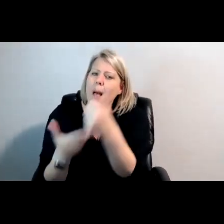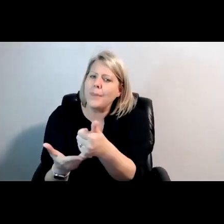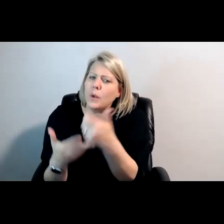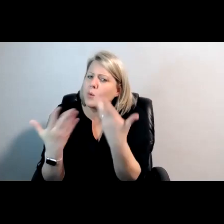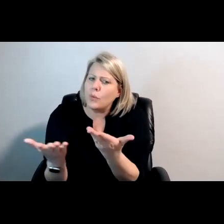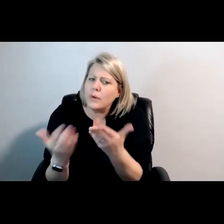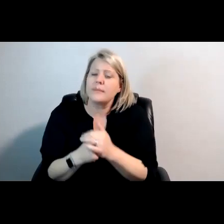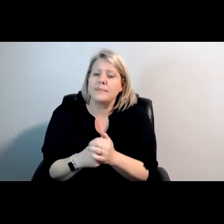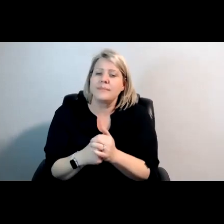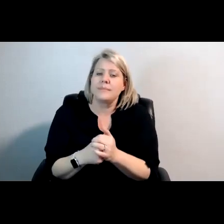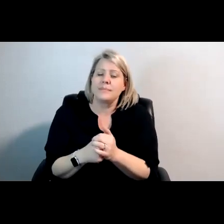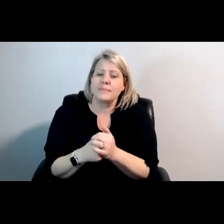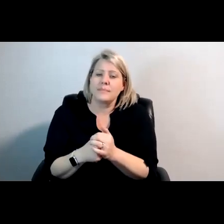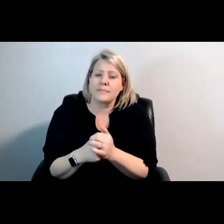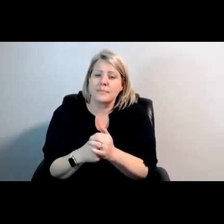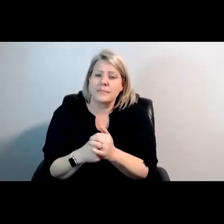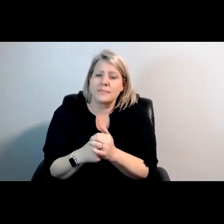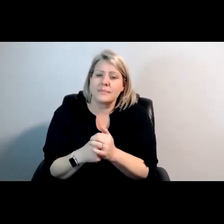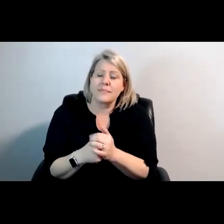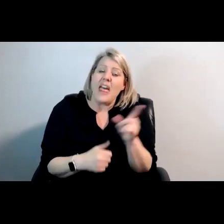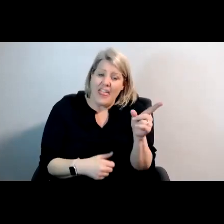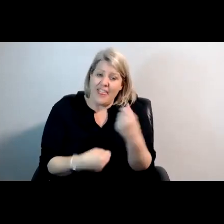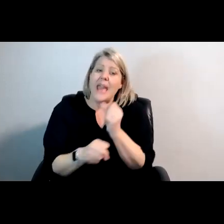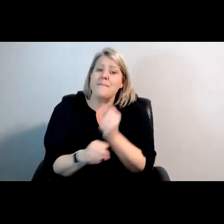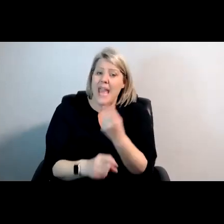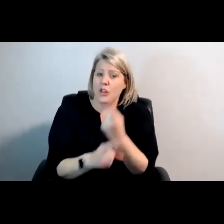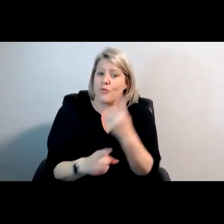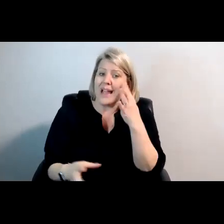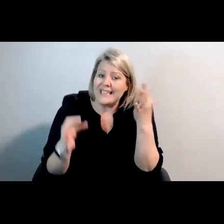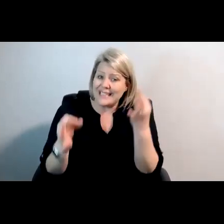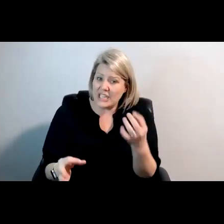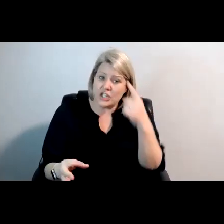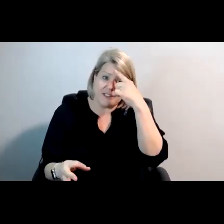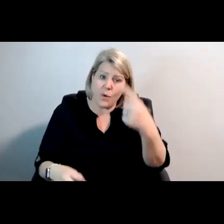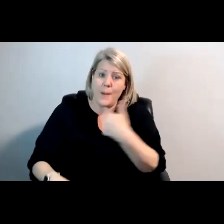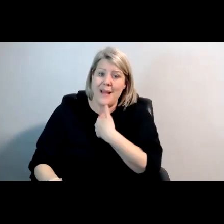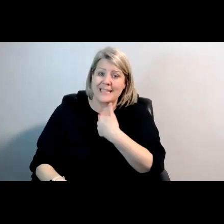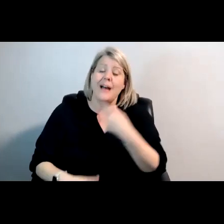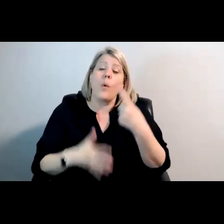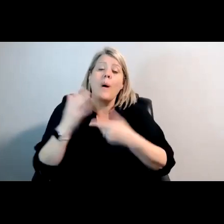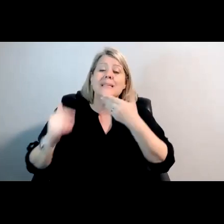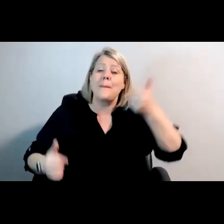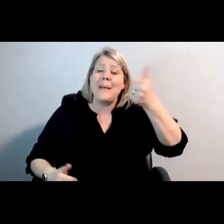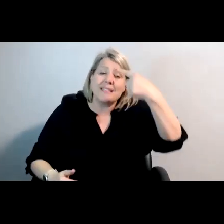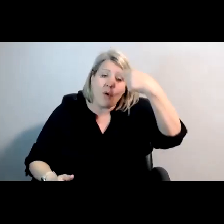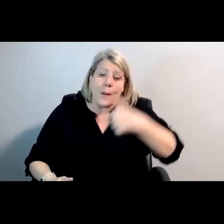[Leonard] I could say it's make the right decisions on for myself and what's best for me and what's best for them.